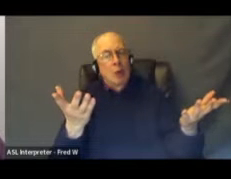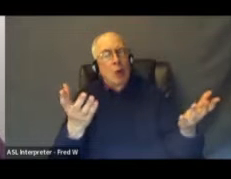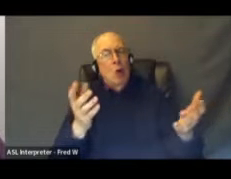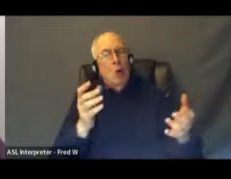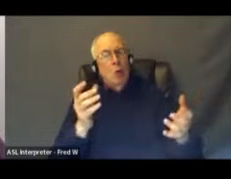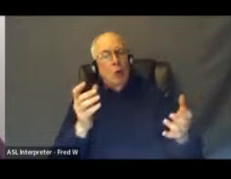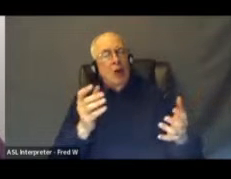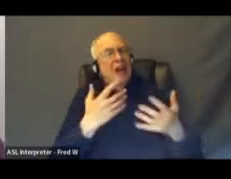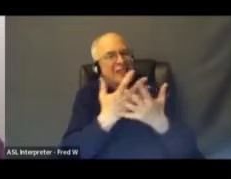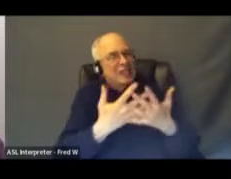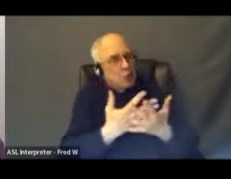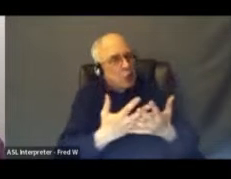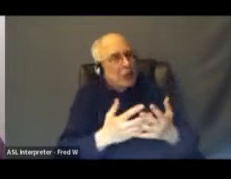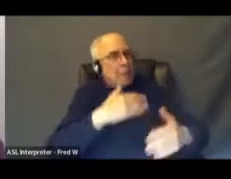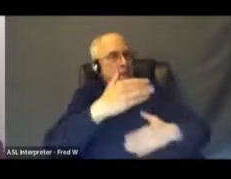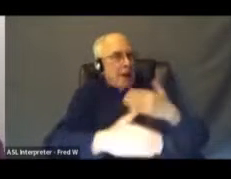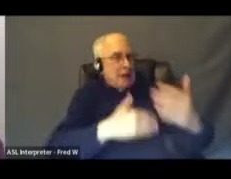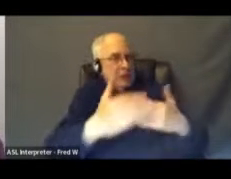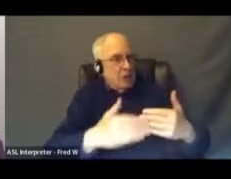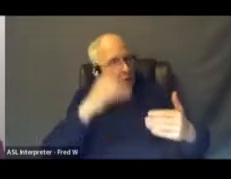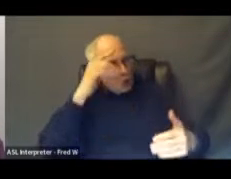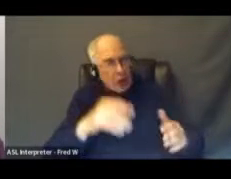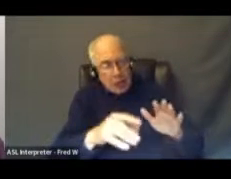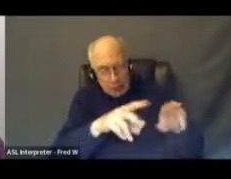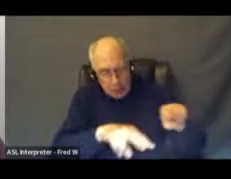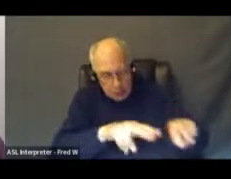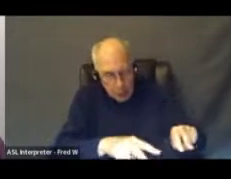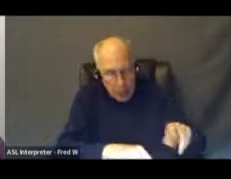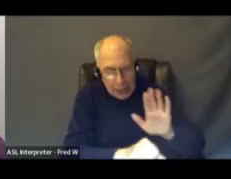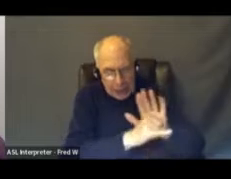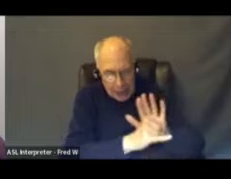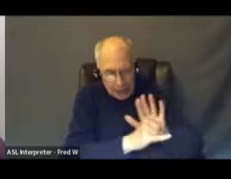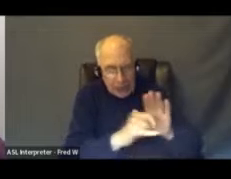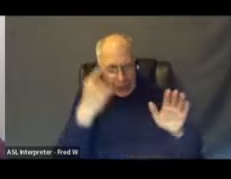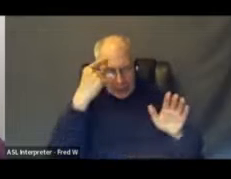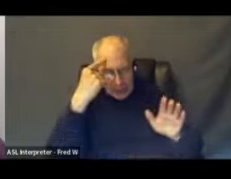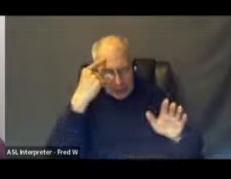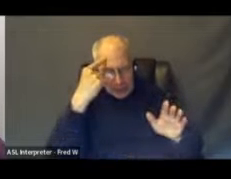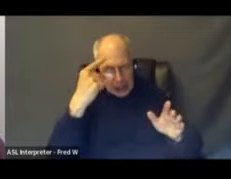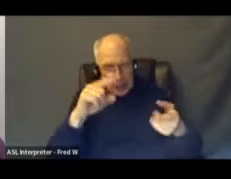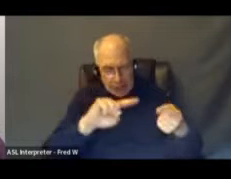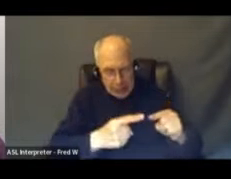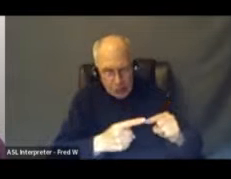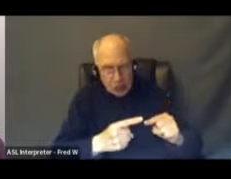screening process to identify injury history. We in Colorado use the OSU The Ohio State